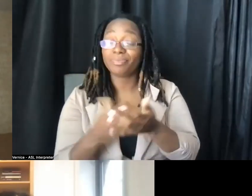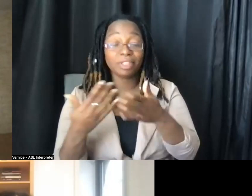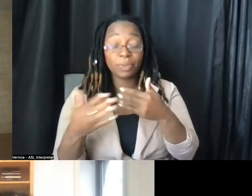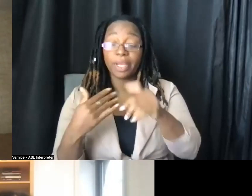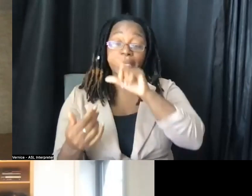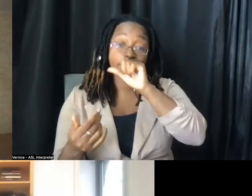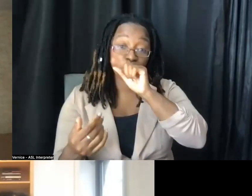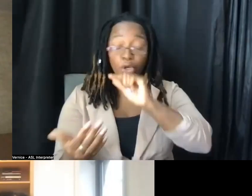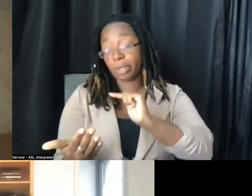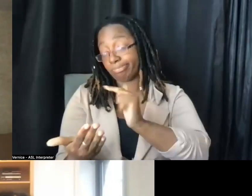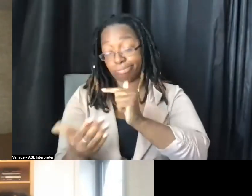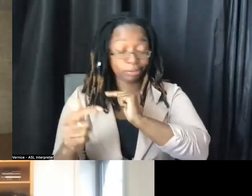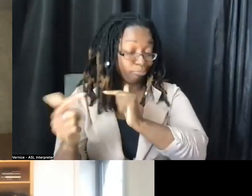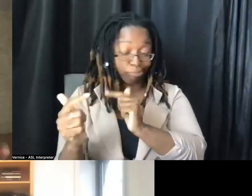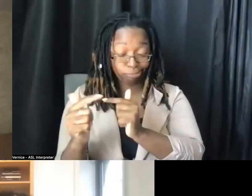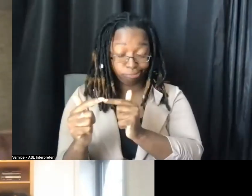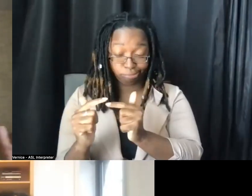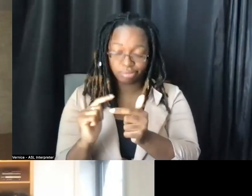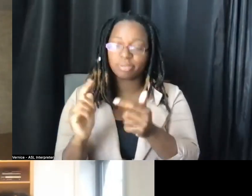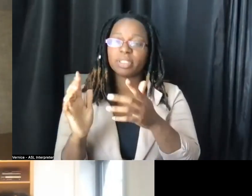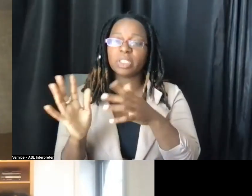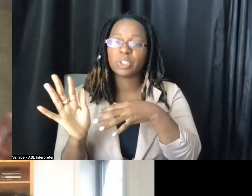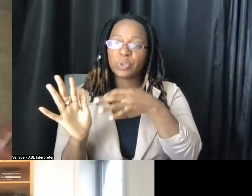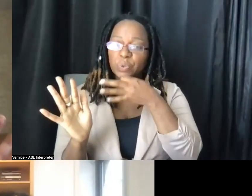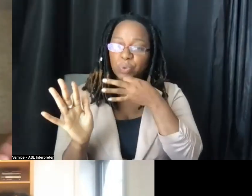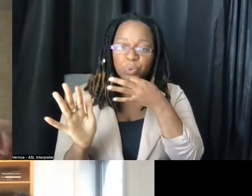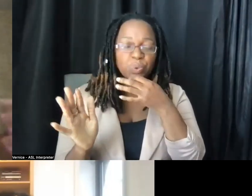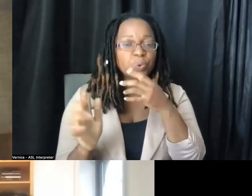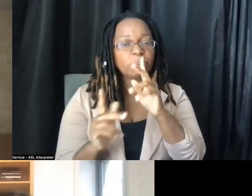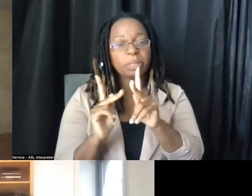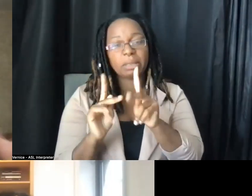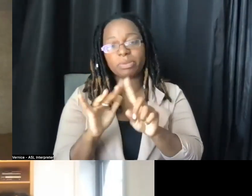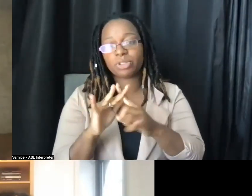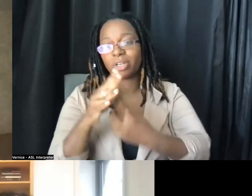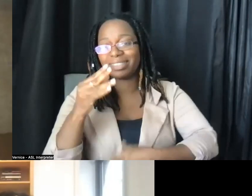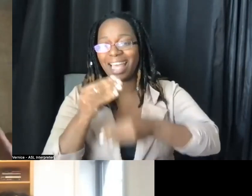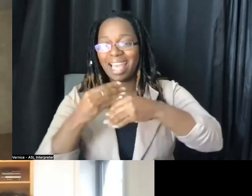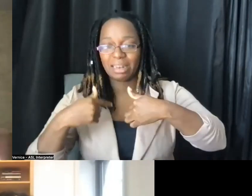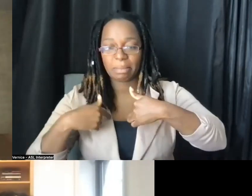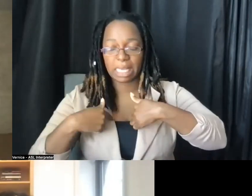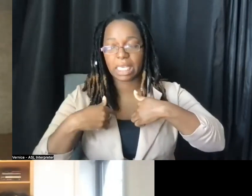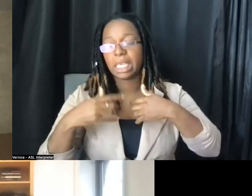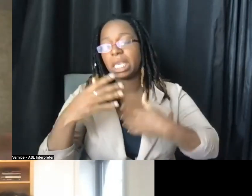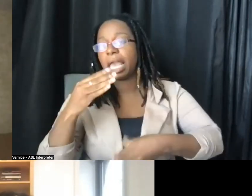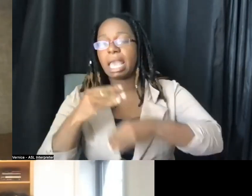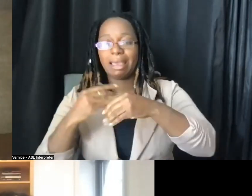So I started bantering with her on Twitter and then pretty soon, you know, people were bantering with me and